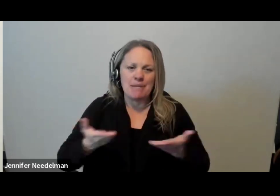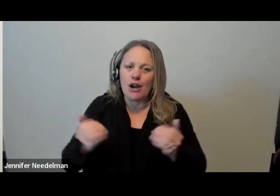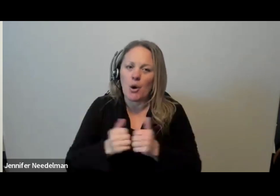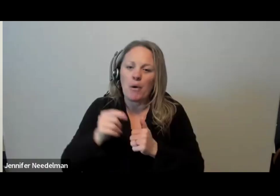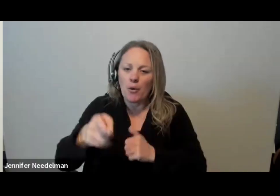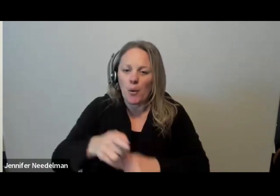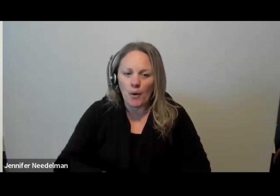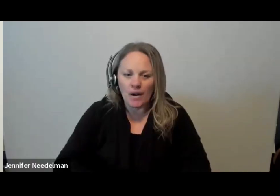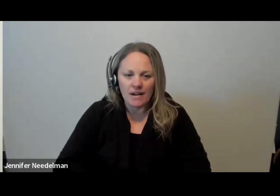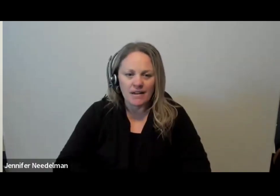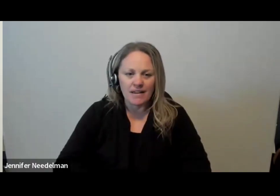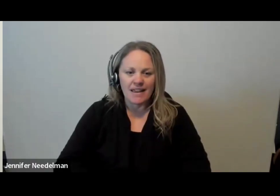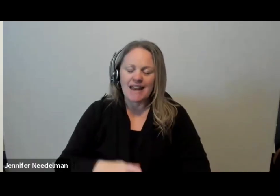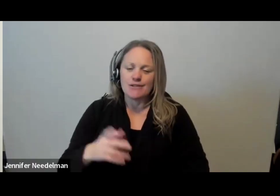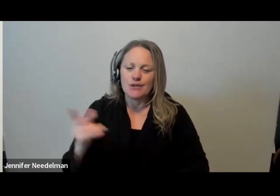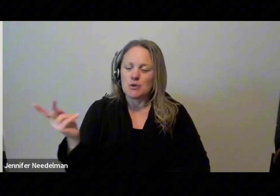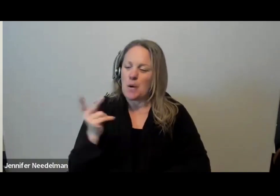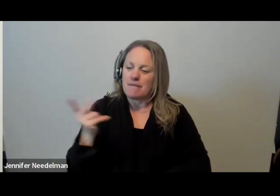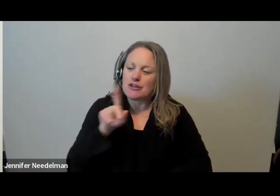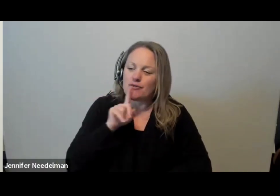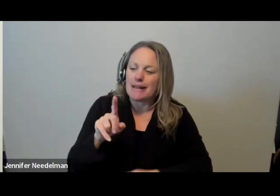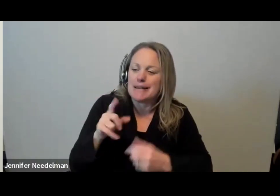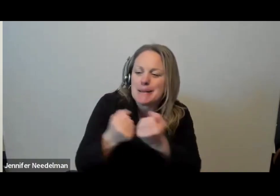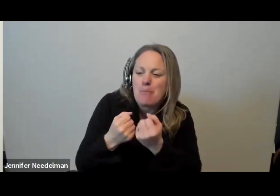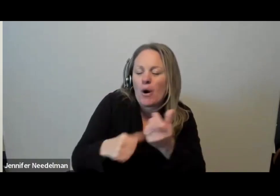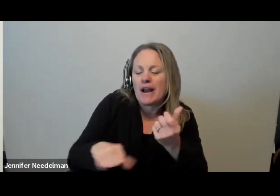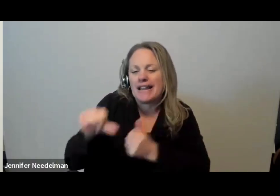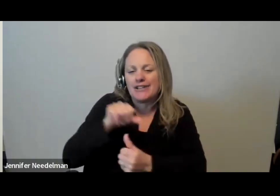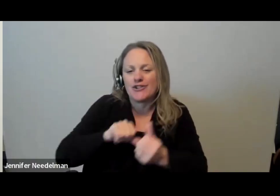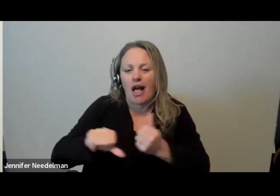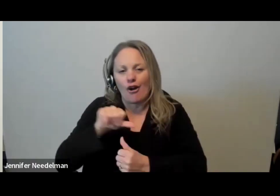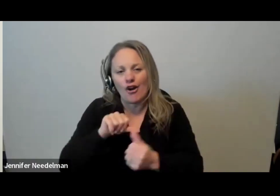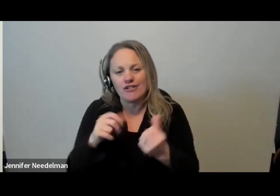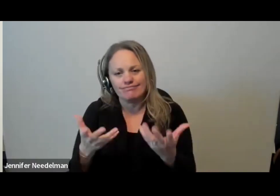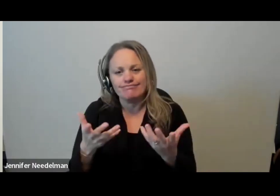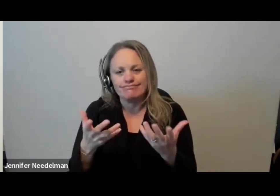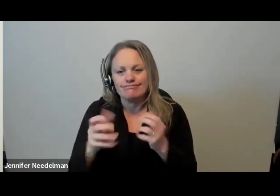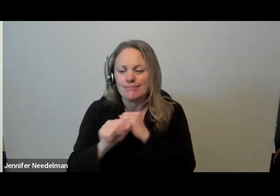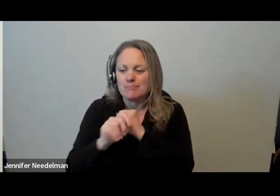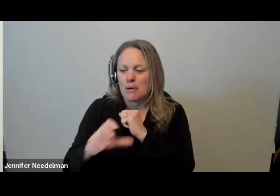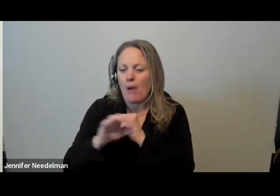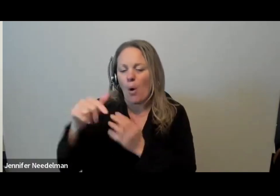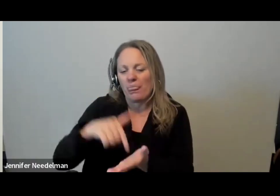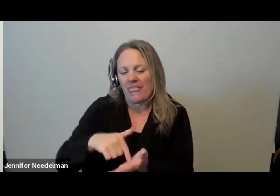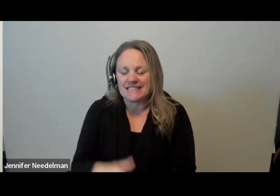and we are really complimentary in terms of, of how we're ultimately promoting all this. I'll talk a little bit about